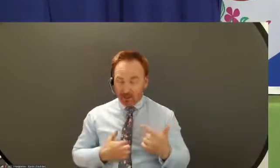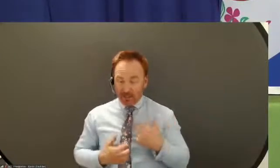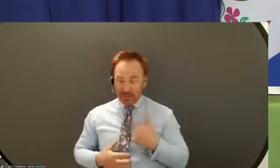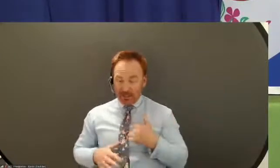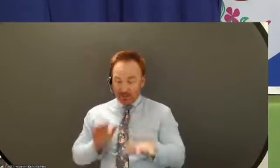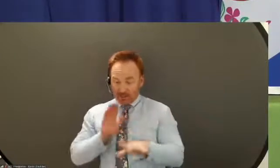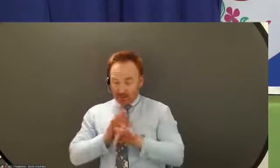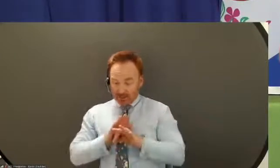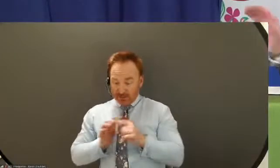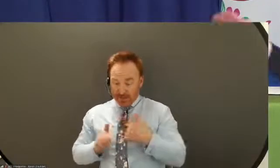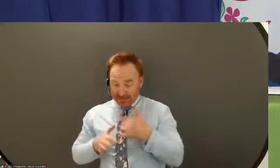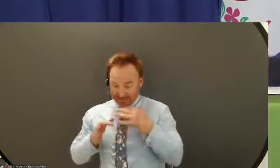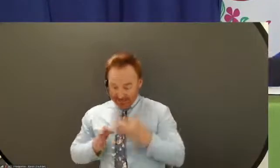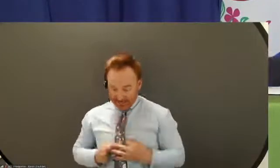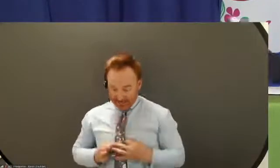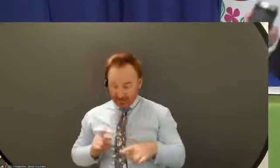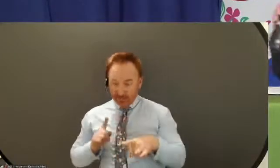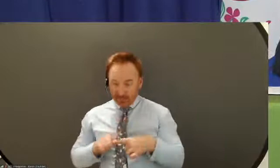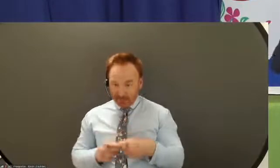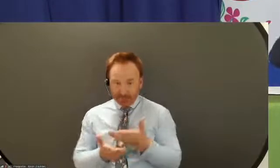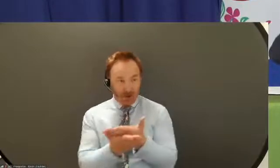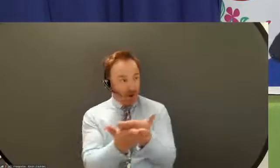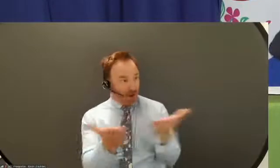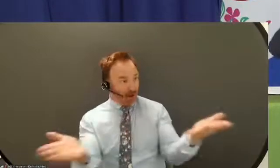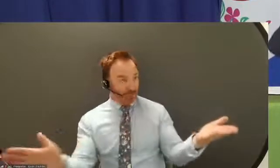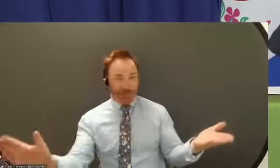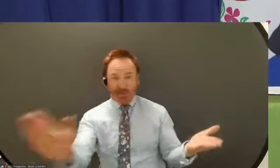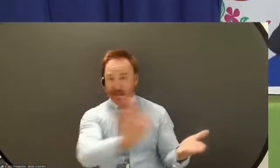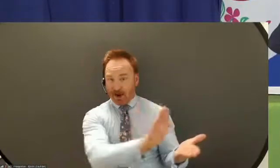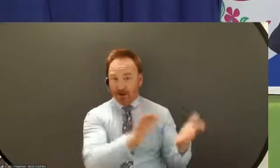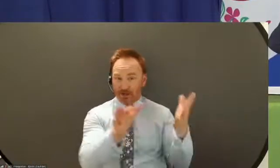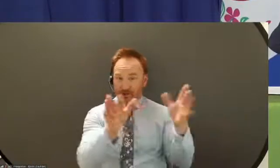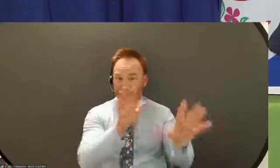strengthen the foundation to protect us against COVID